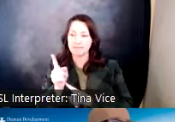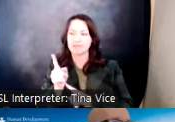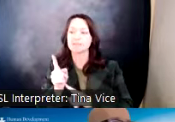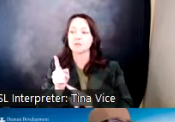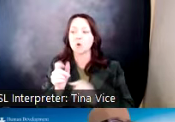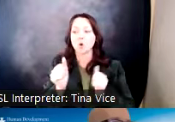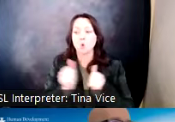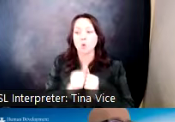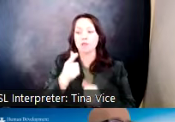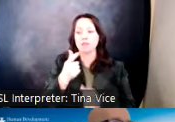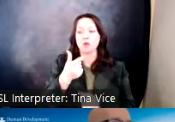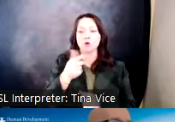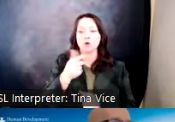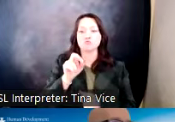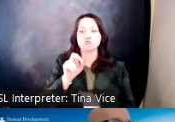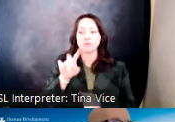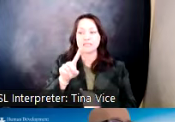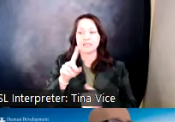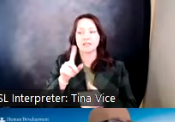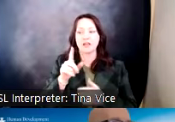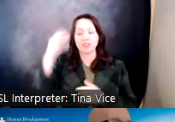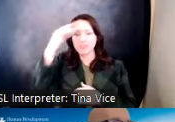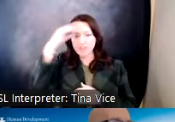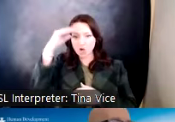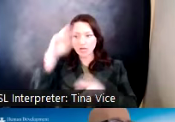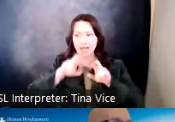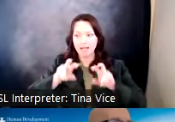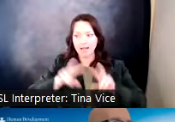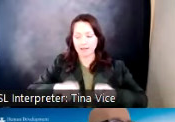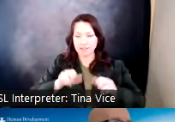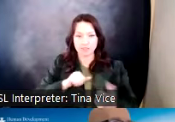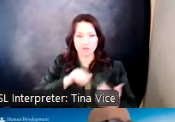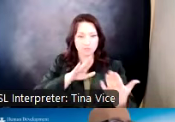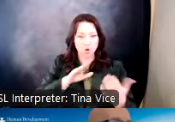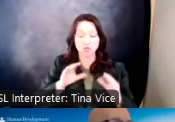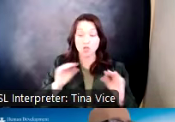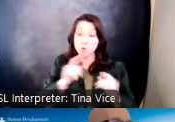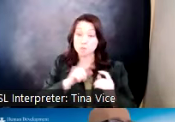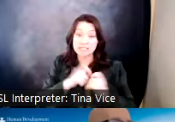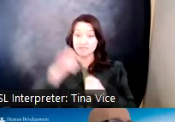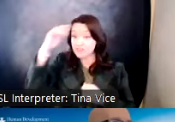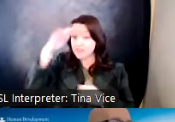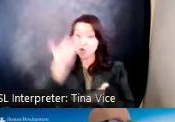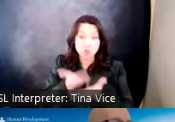that there wasn't any um like theory or anything that I was trying to prove. There were no preconceived notions that